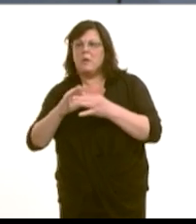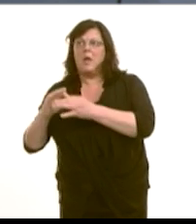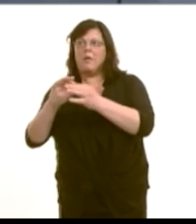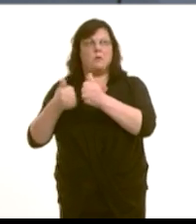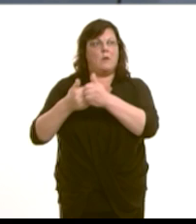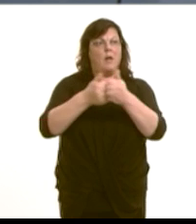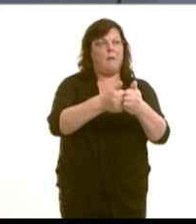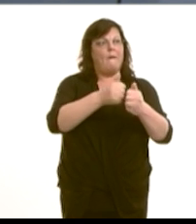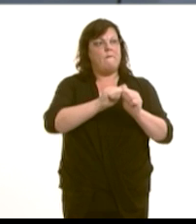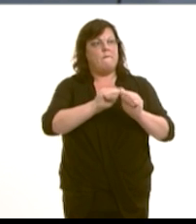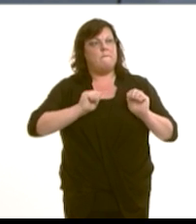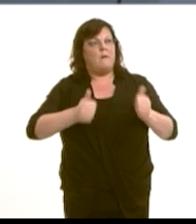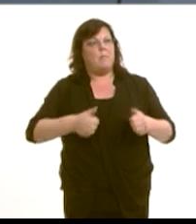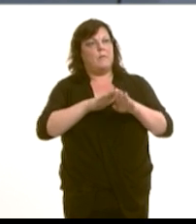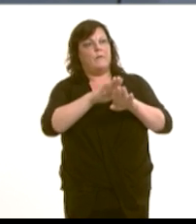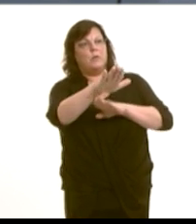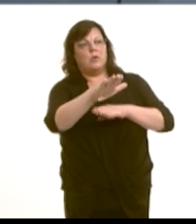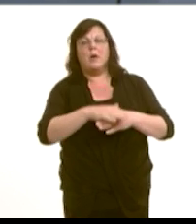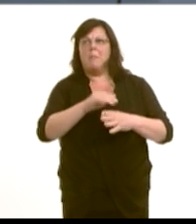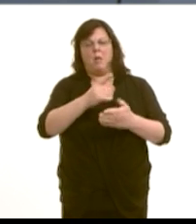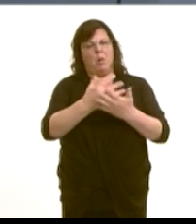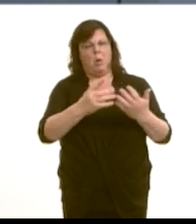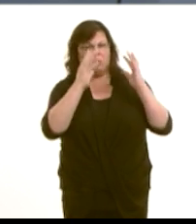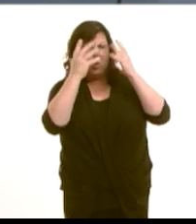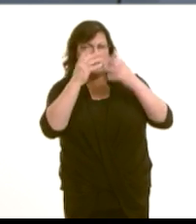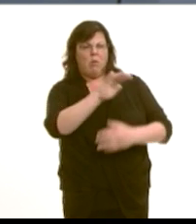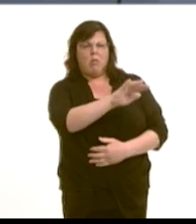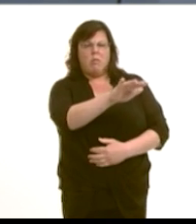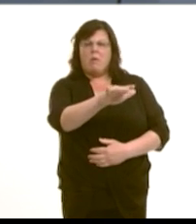But there is huge concern among farmers in Pembrokeshire at present about the possibility